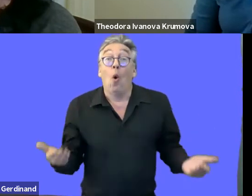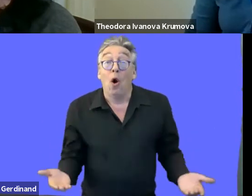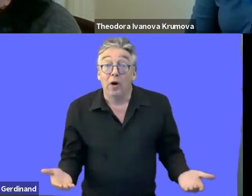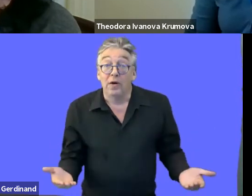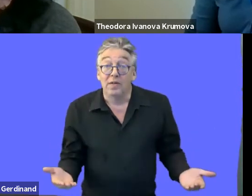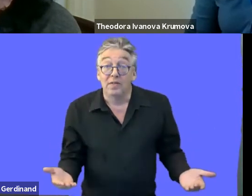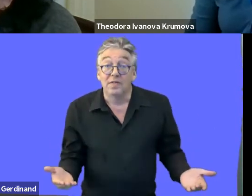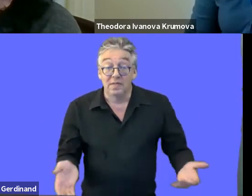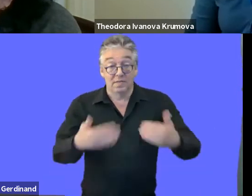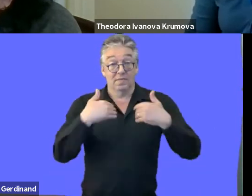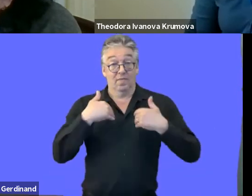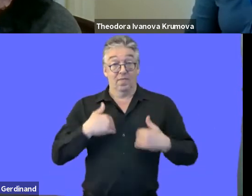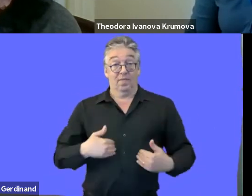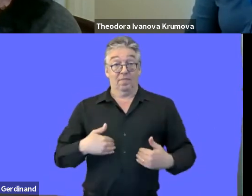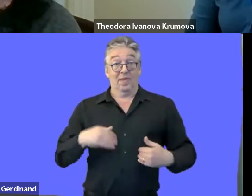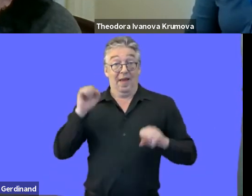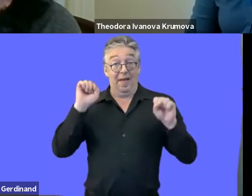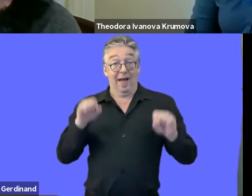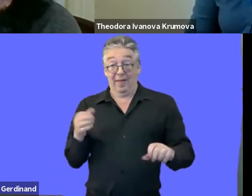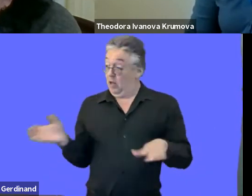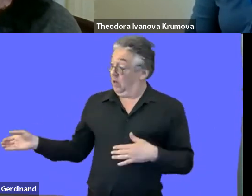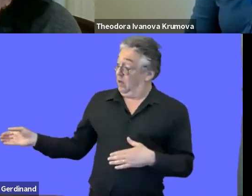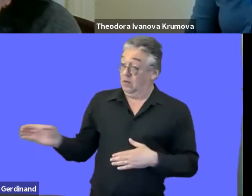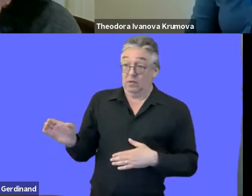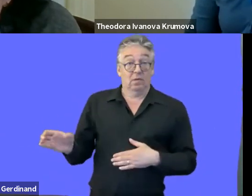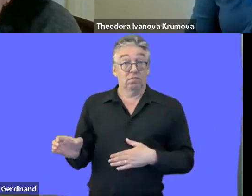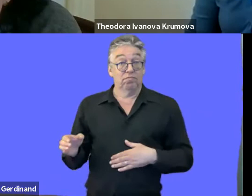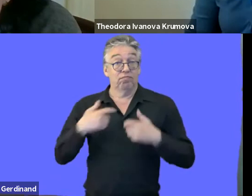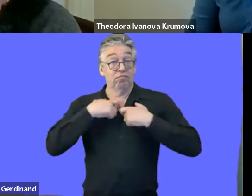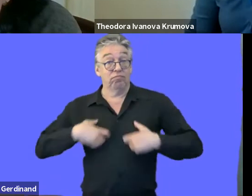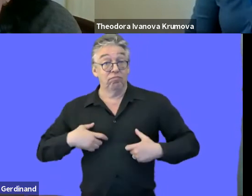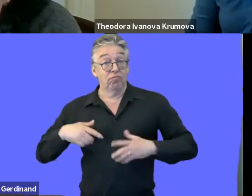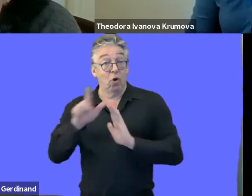It could be a lawyer or a nonlawyer or supporting NGO